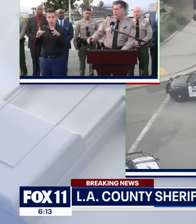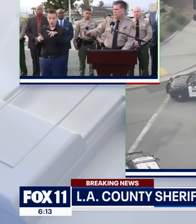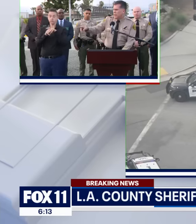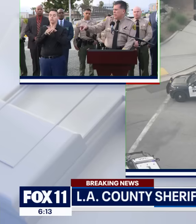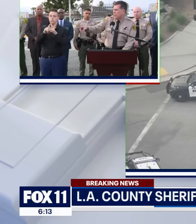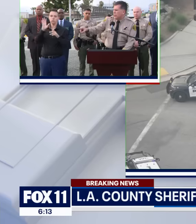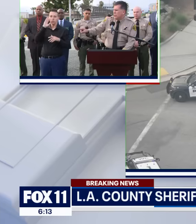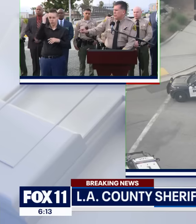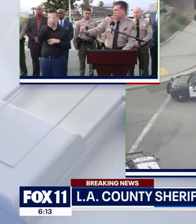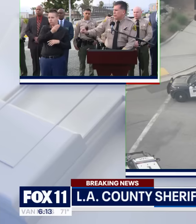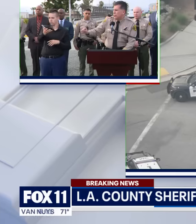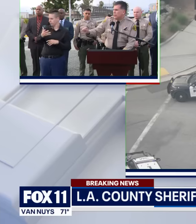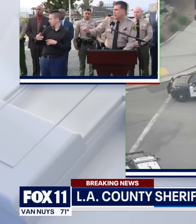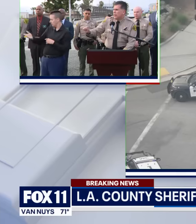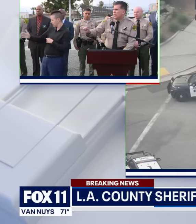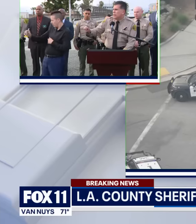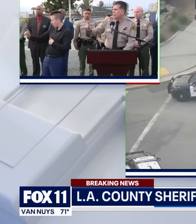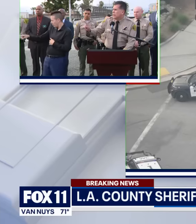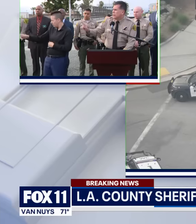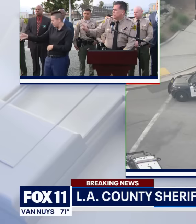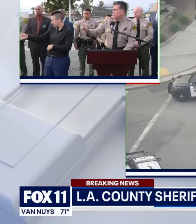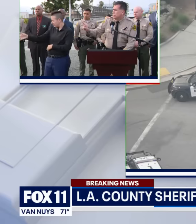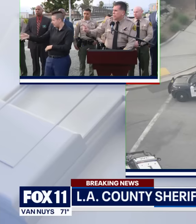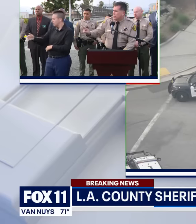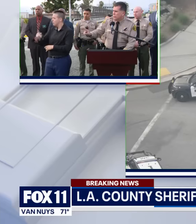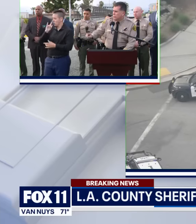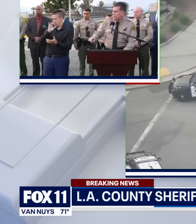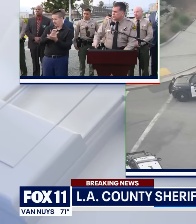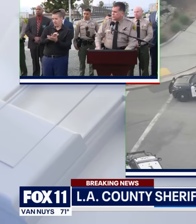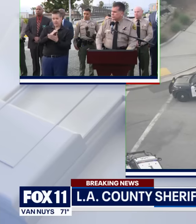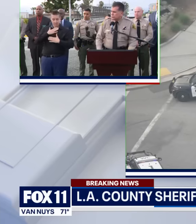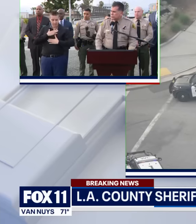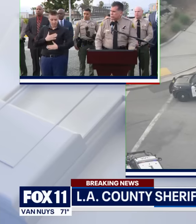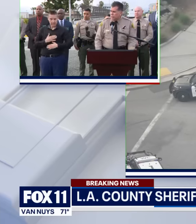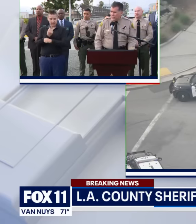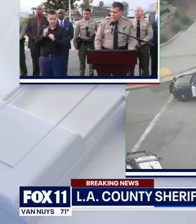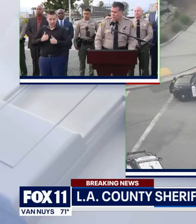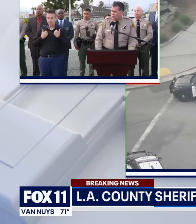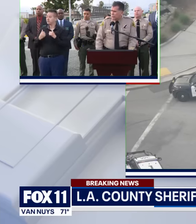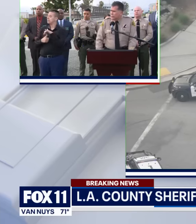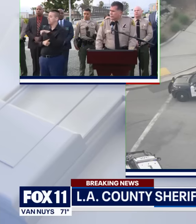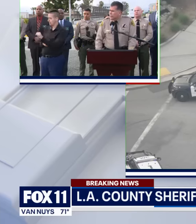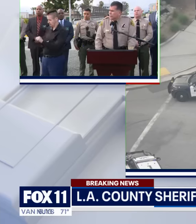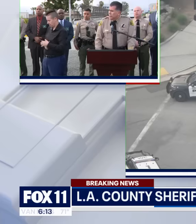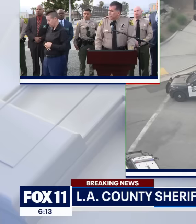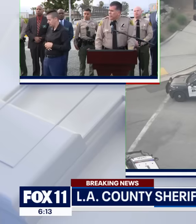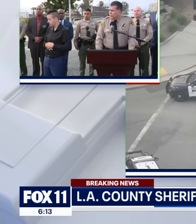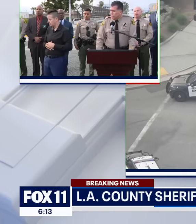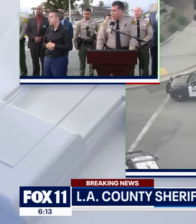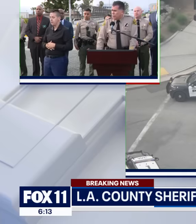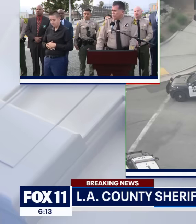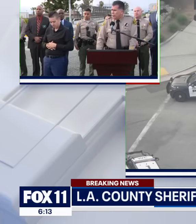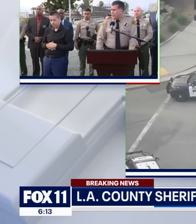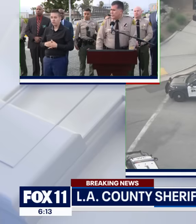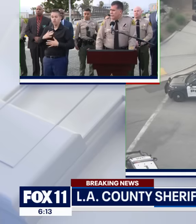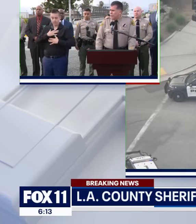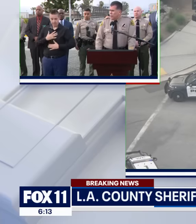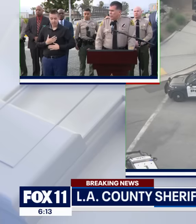license plate? That's the type of information we need from the public. And as we are out there canvasing for video, we may come up with something. And as soon